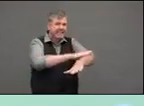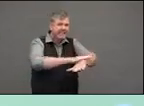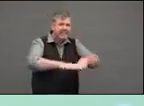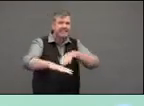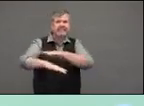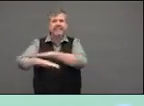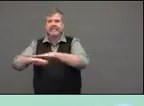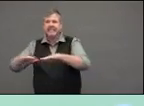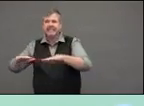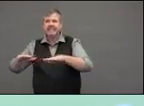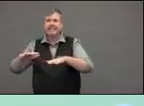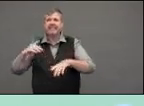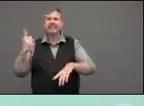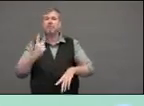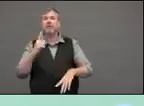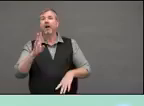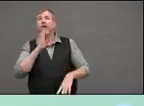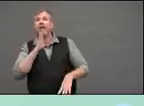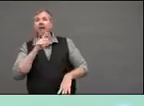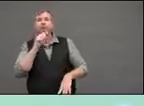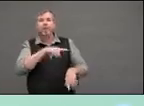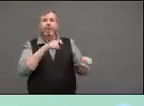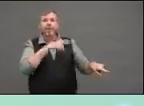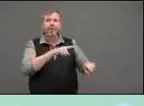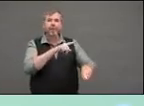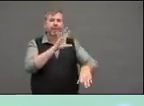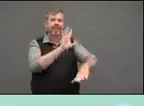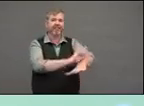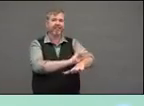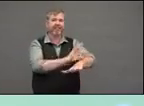and kind of fell and settled onto a surface i touch it